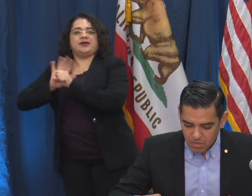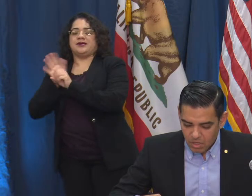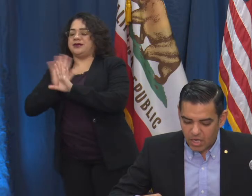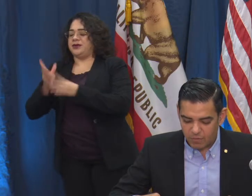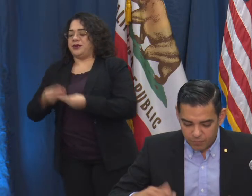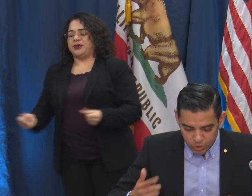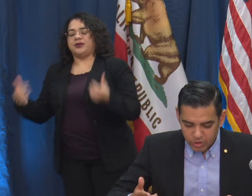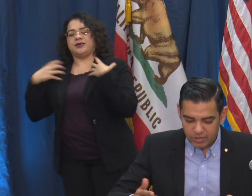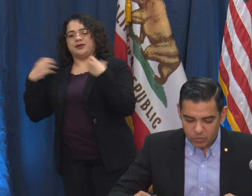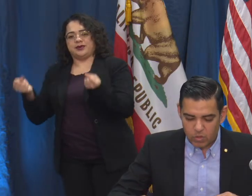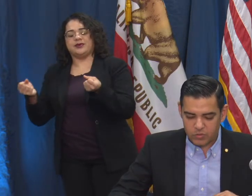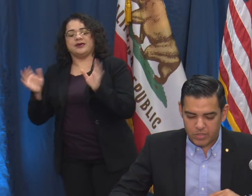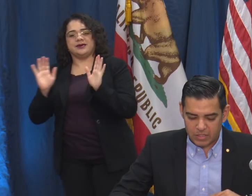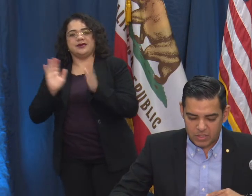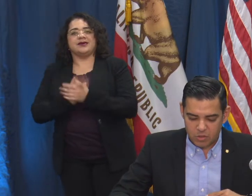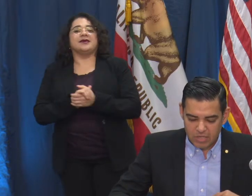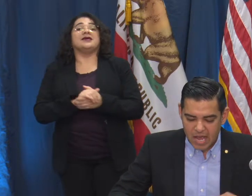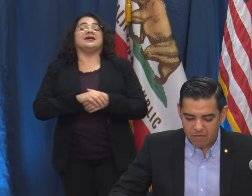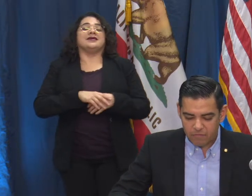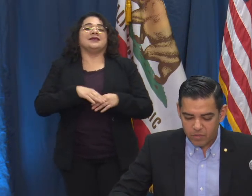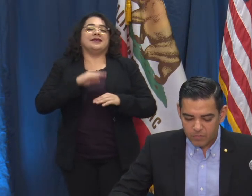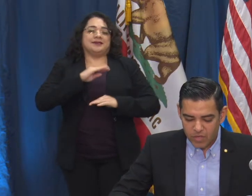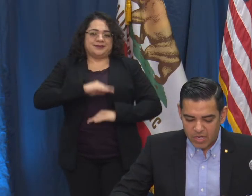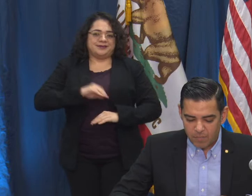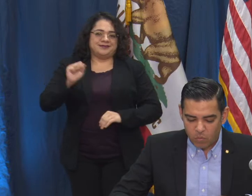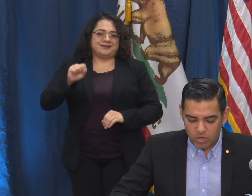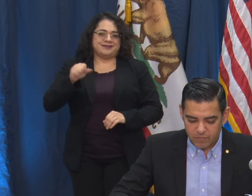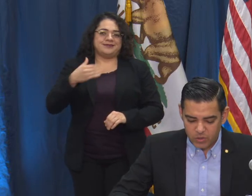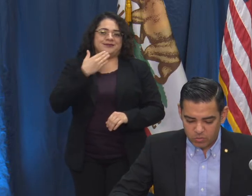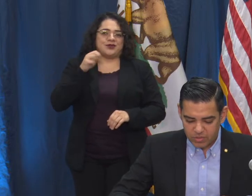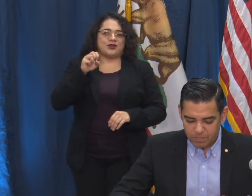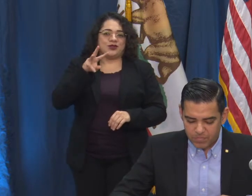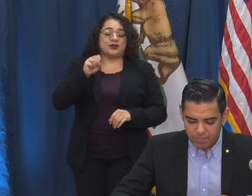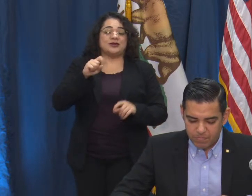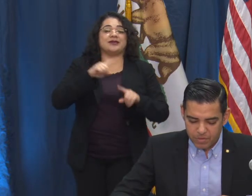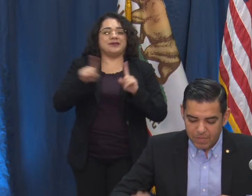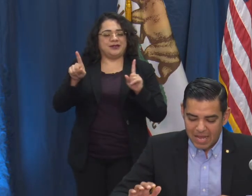Unfortunately, of course we continue to have more individuals that pass